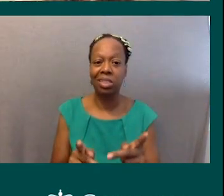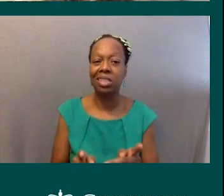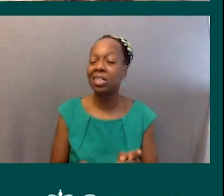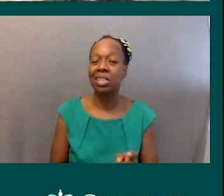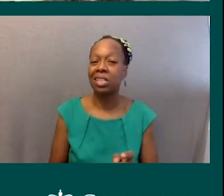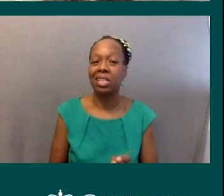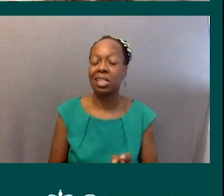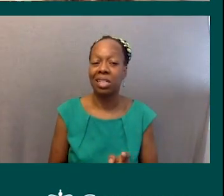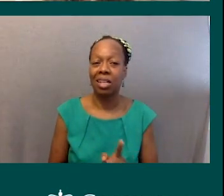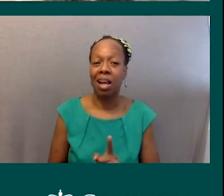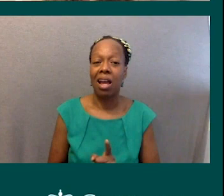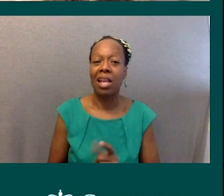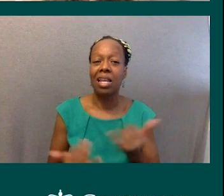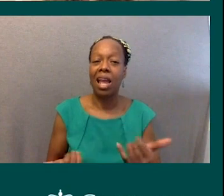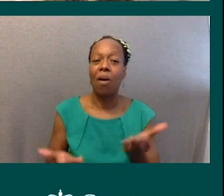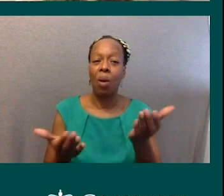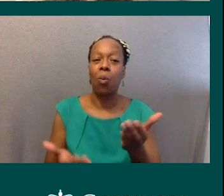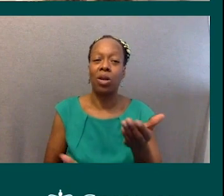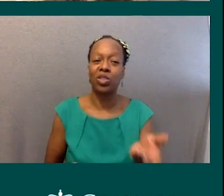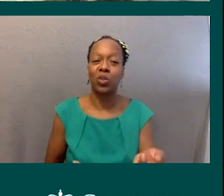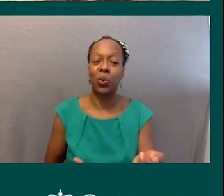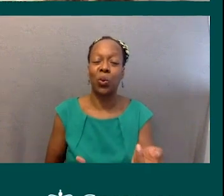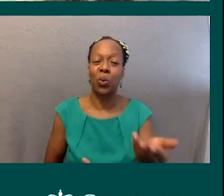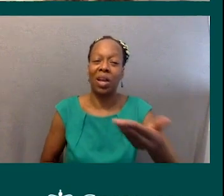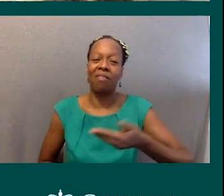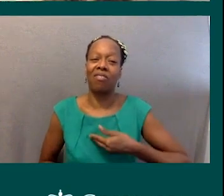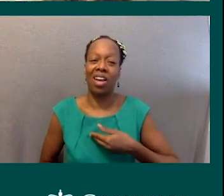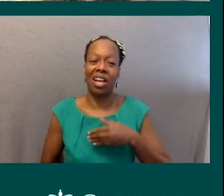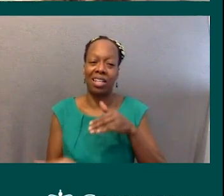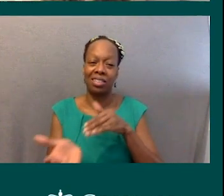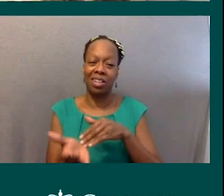And I'll actually just invite Dr. Hyman back on questions